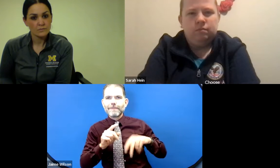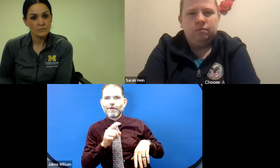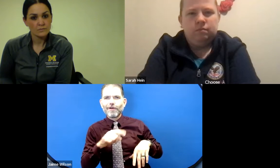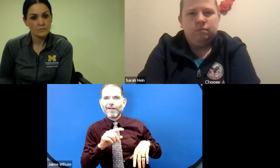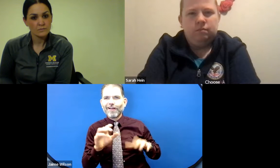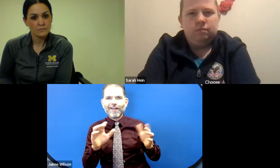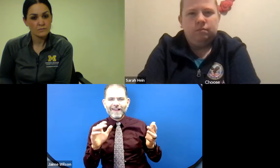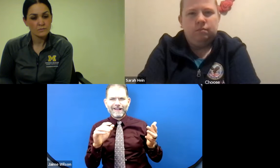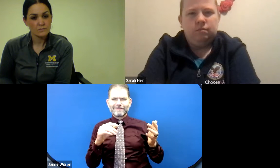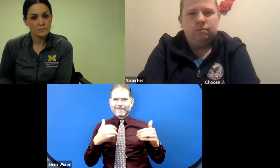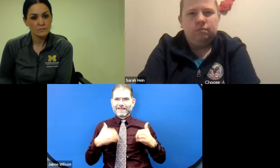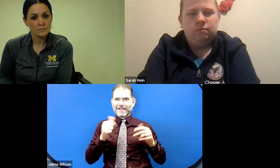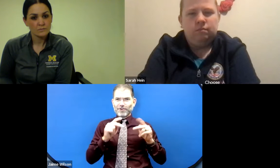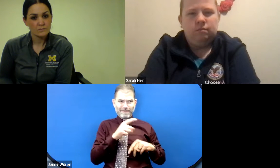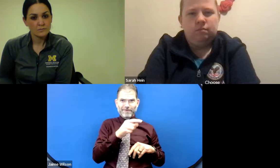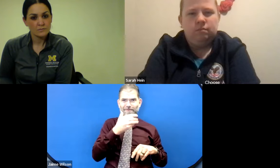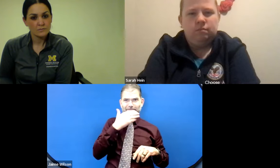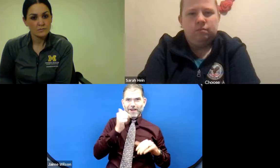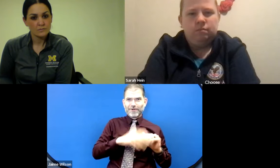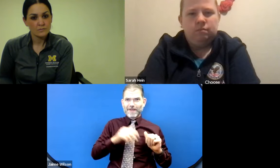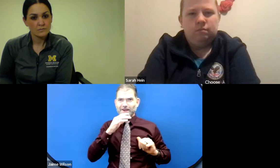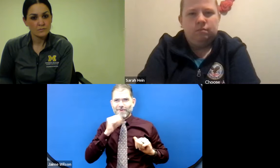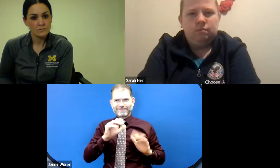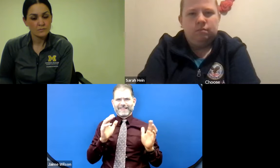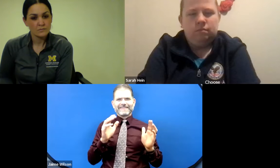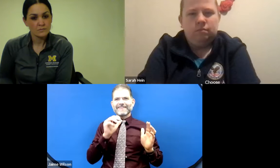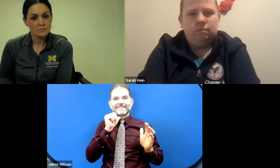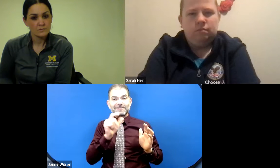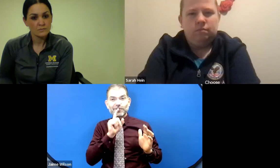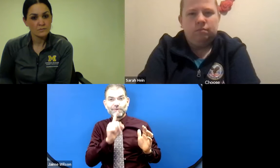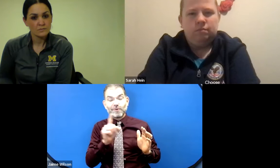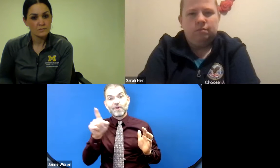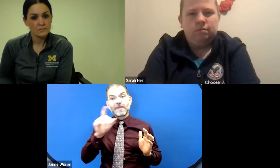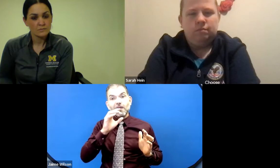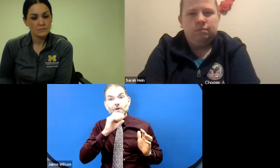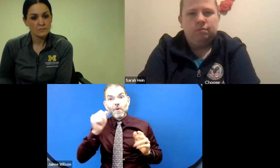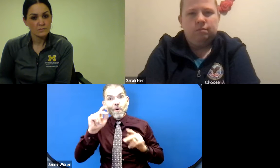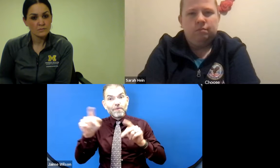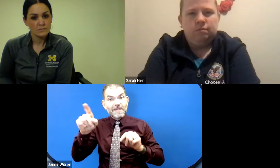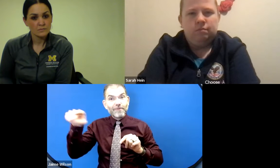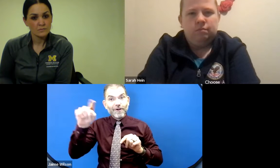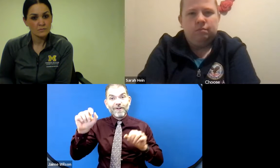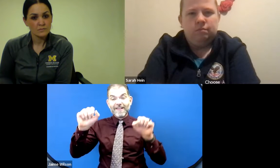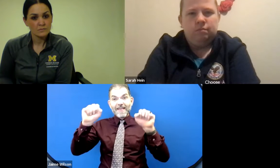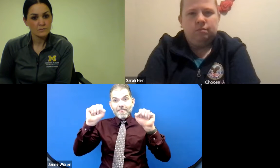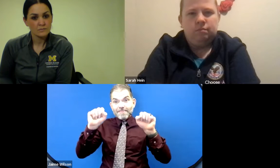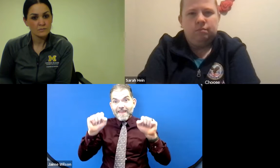ASL Interpreter: aren't like ASL Interpreter: less intelligent or lesser than younger individuals.